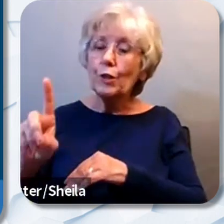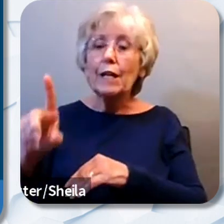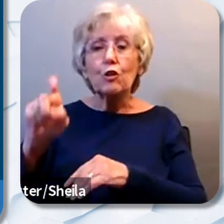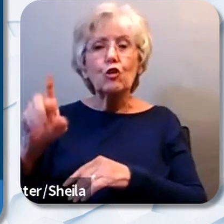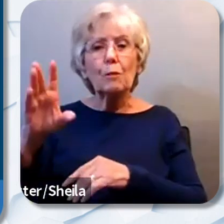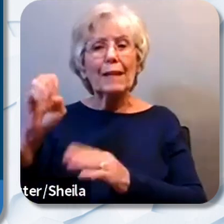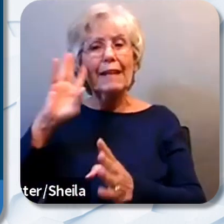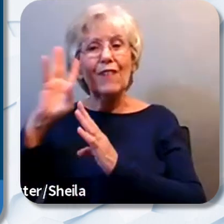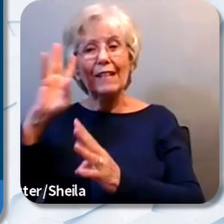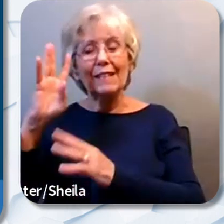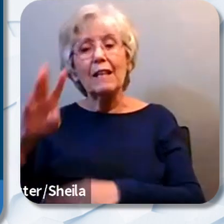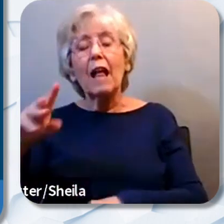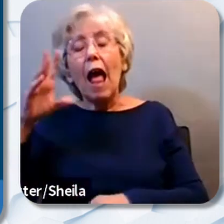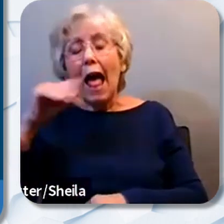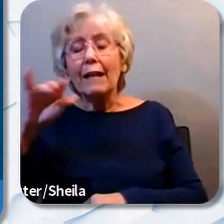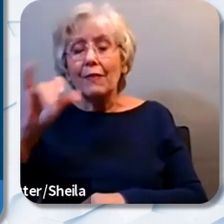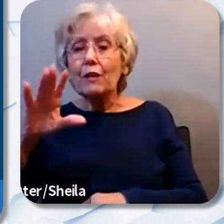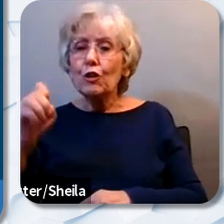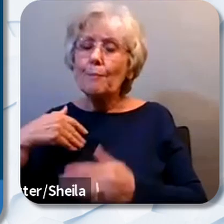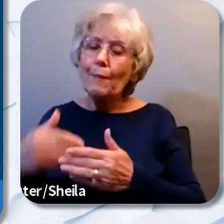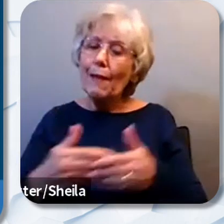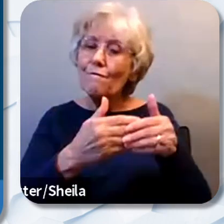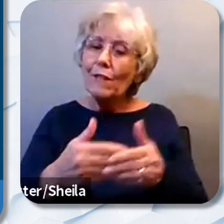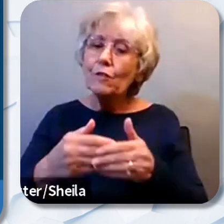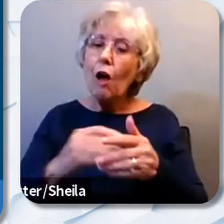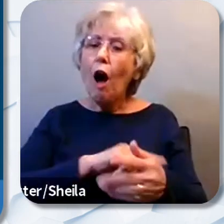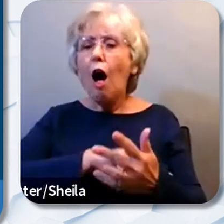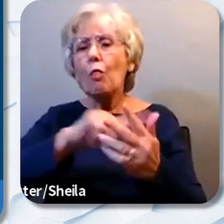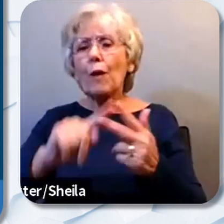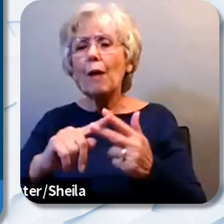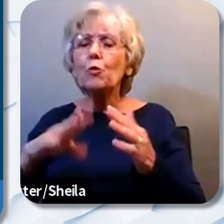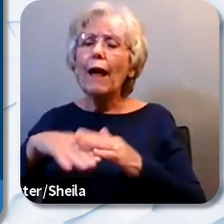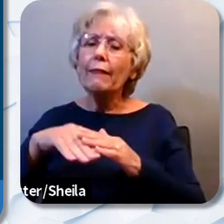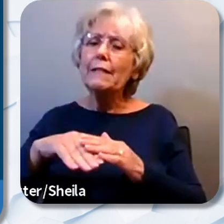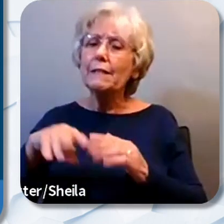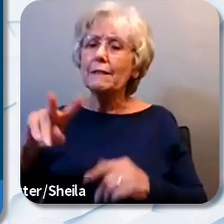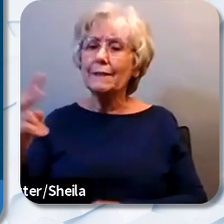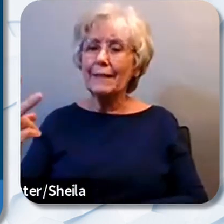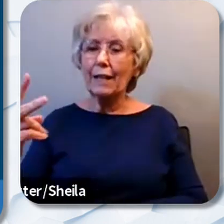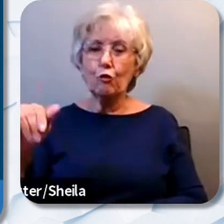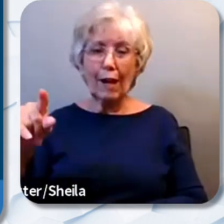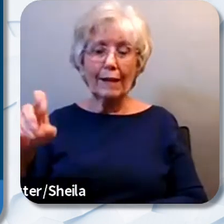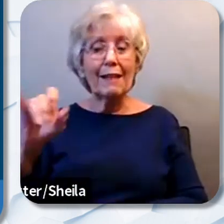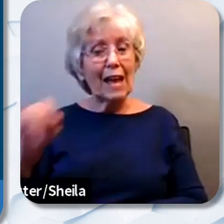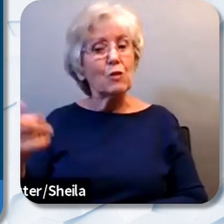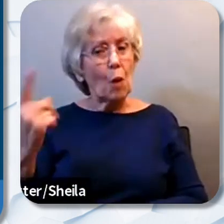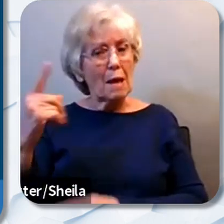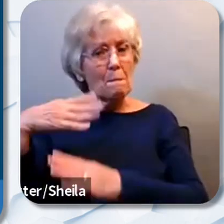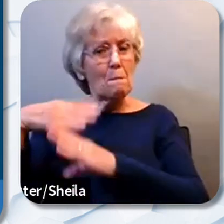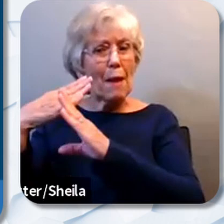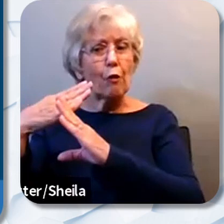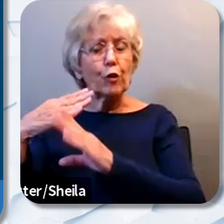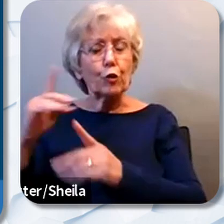in Le a's in fence through at least second grade. That is one of the barriers to developmentally